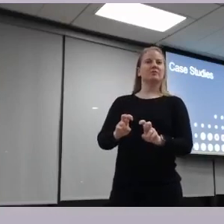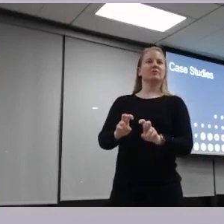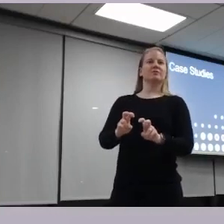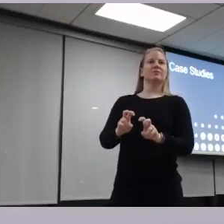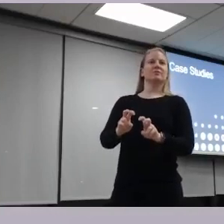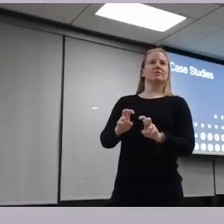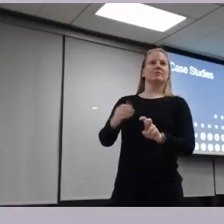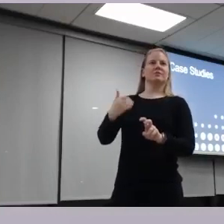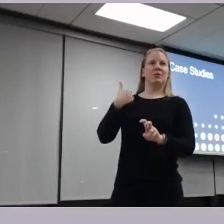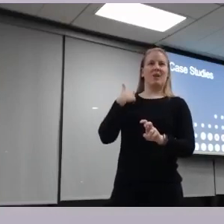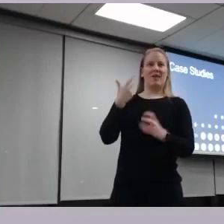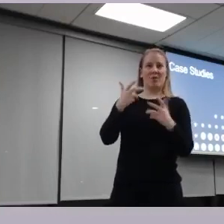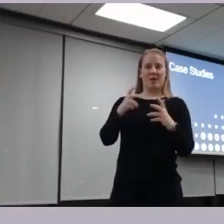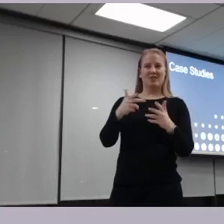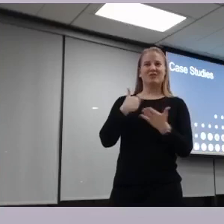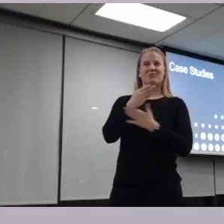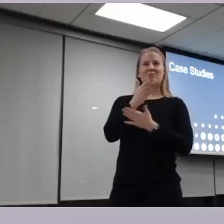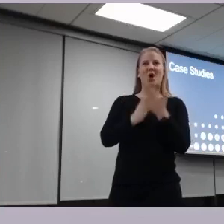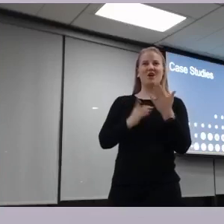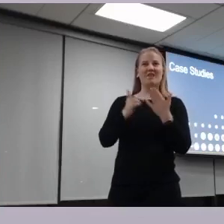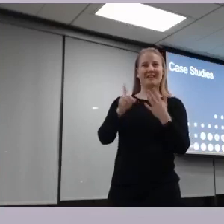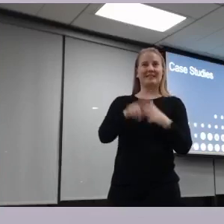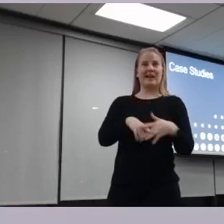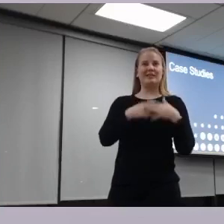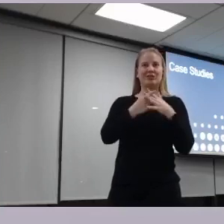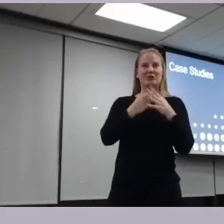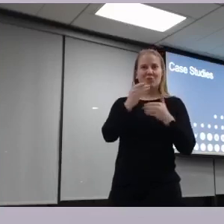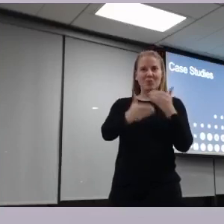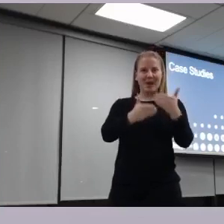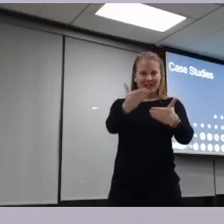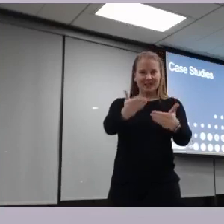part of this initial initial process of our design,